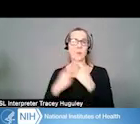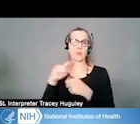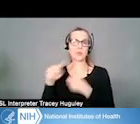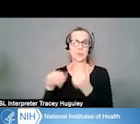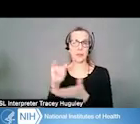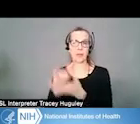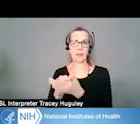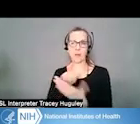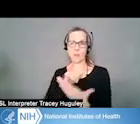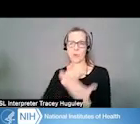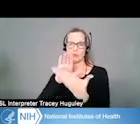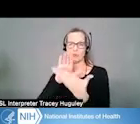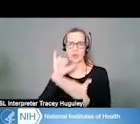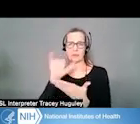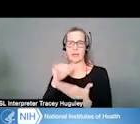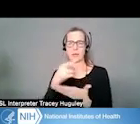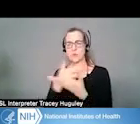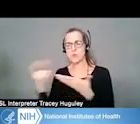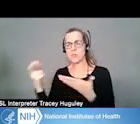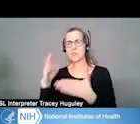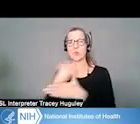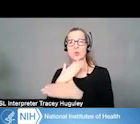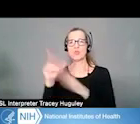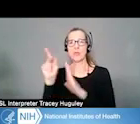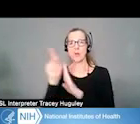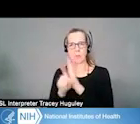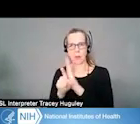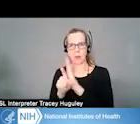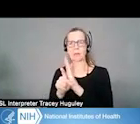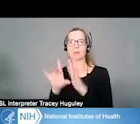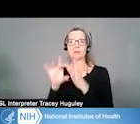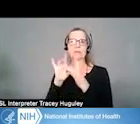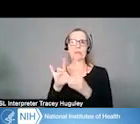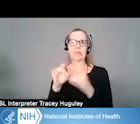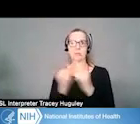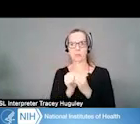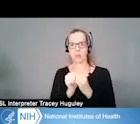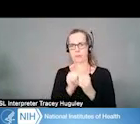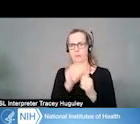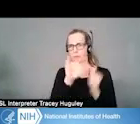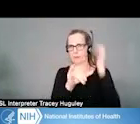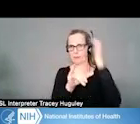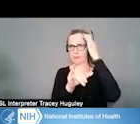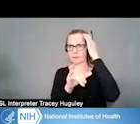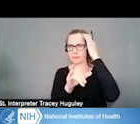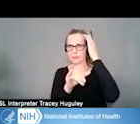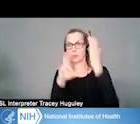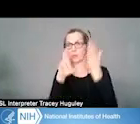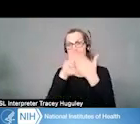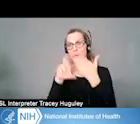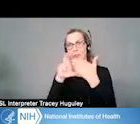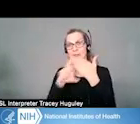about other resource-sharing policies. And so for research that's subject to multiple policies,